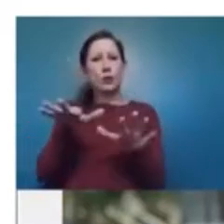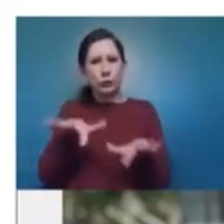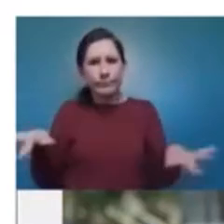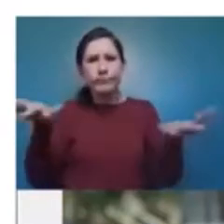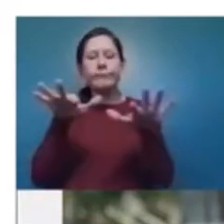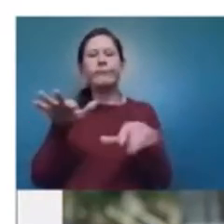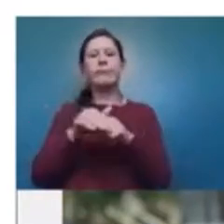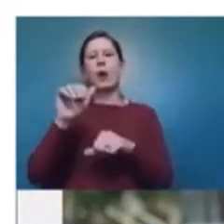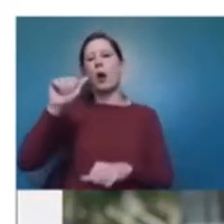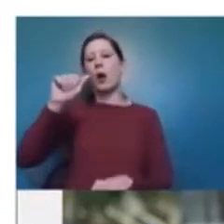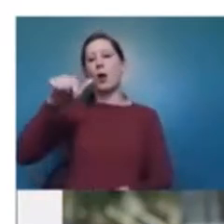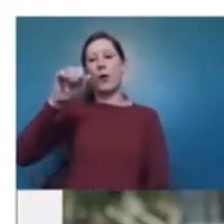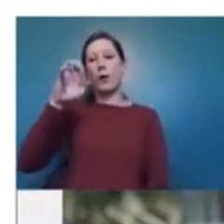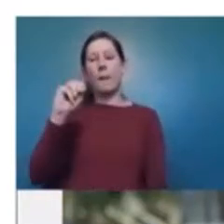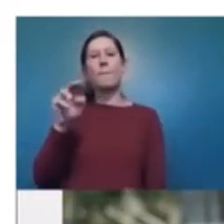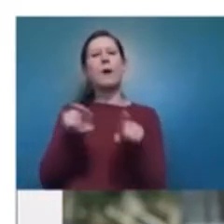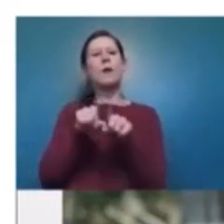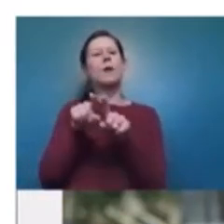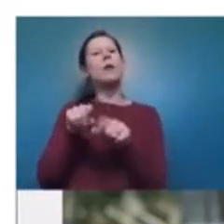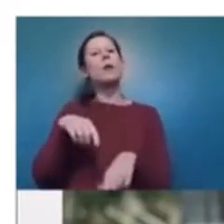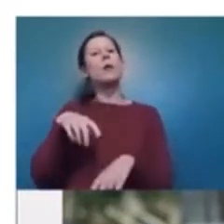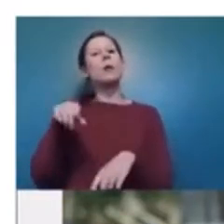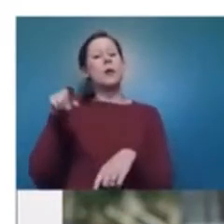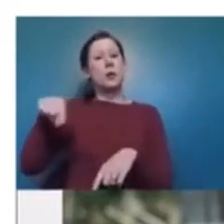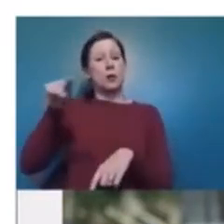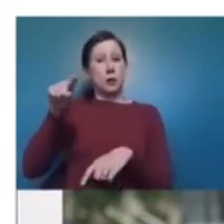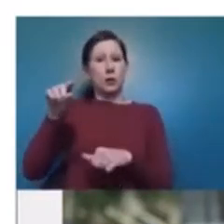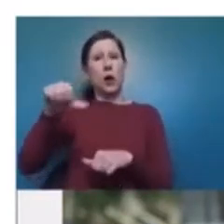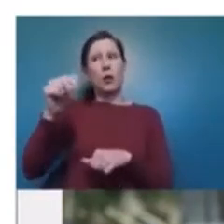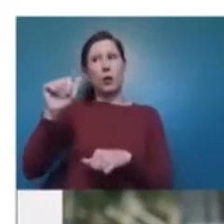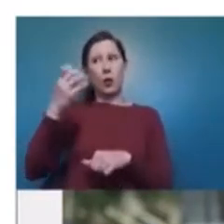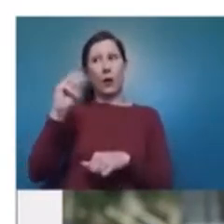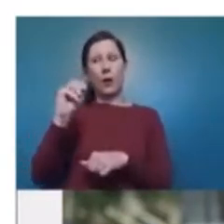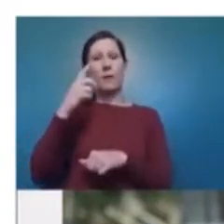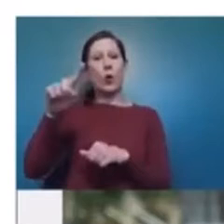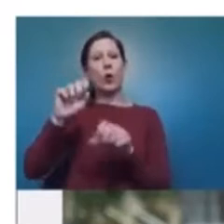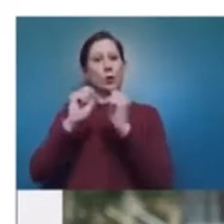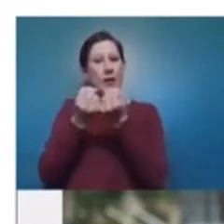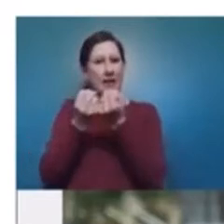ranging from the Greater Cleveland Aquarium to the Western Reserve Historical Society, Cleveland Museum of Art